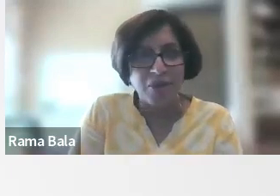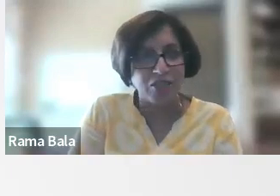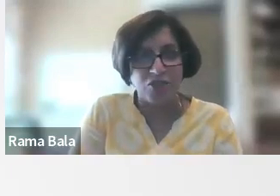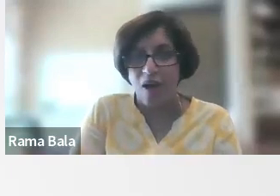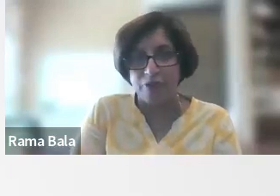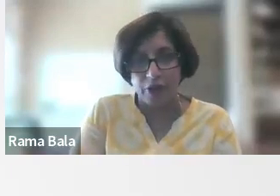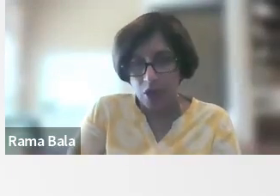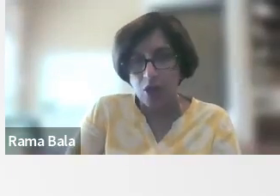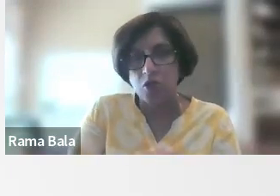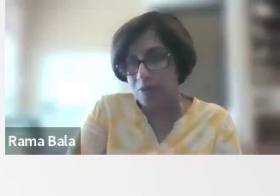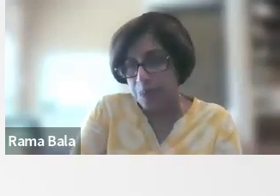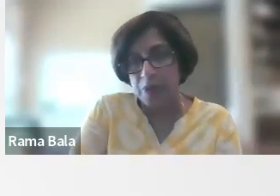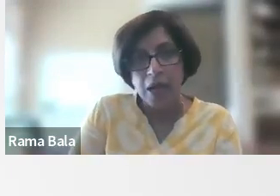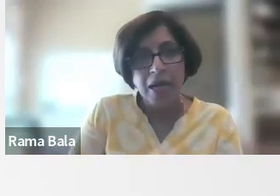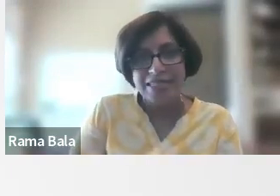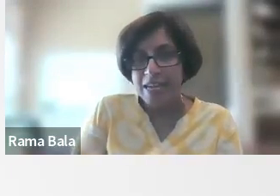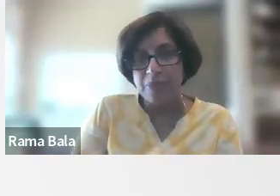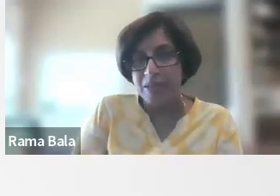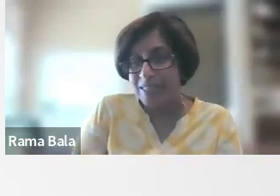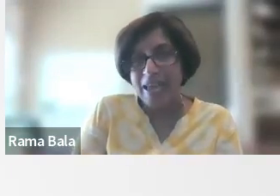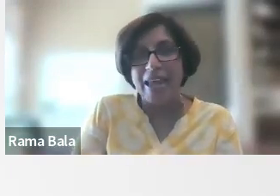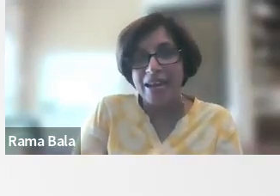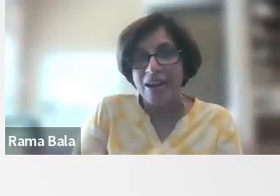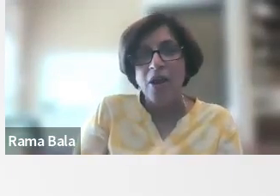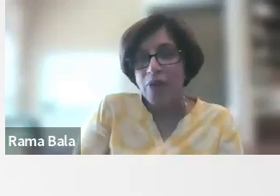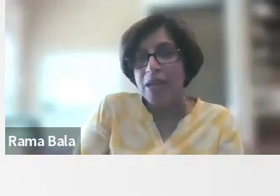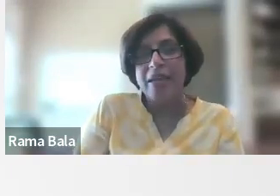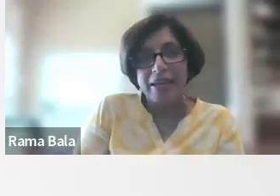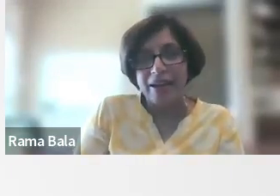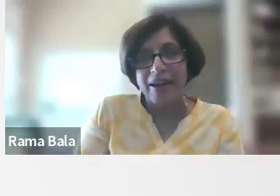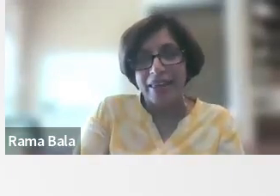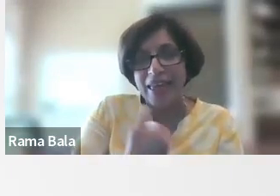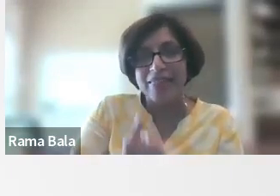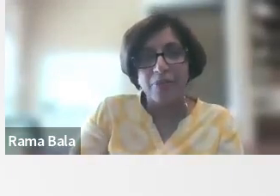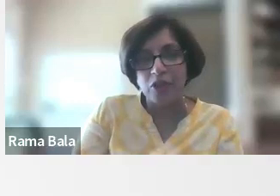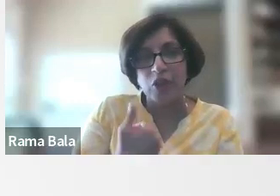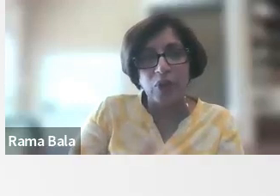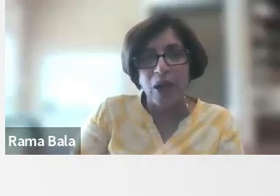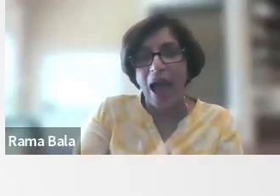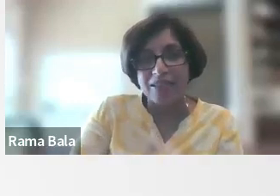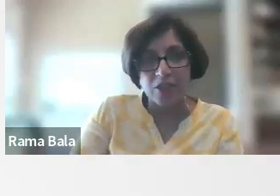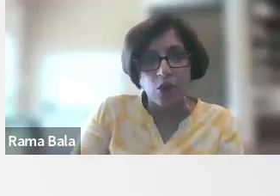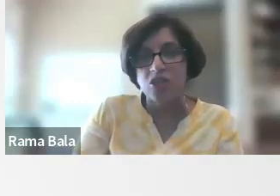comments offer? So simple statements can really get them to ask